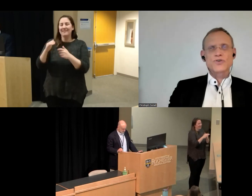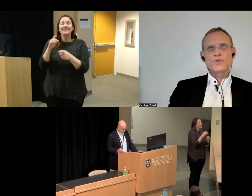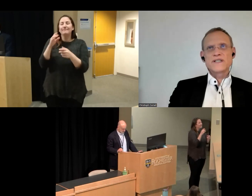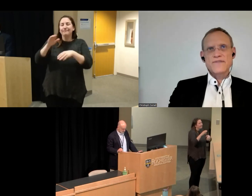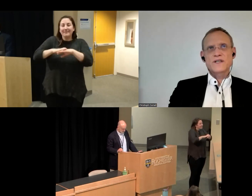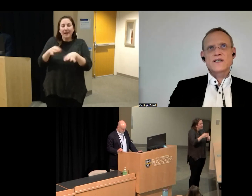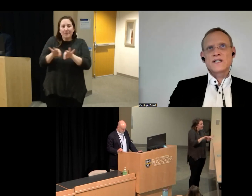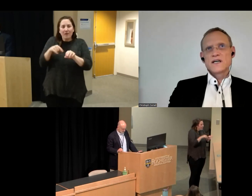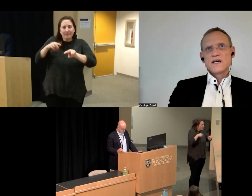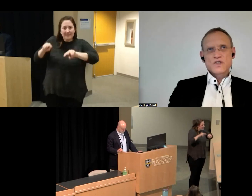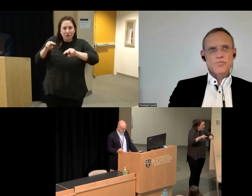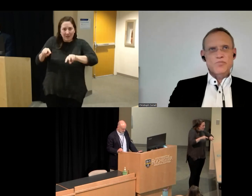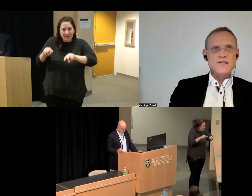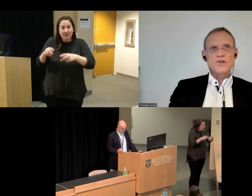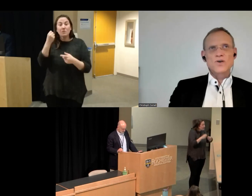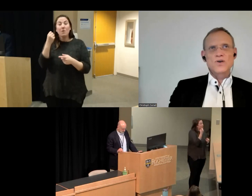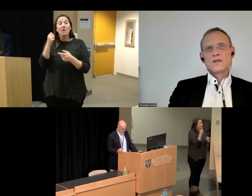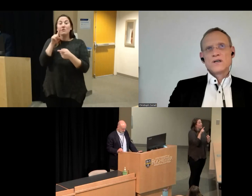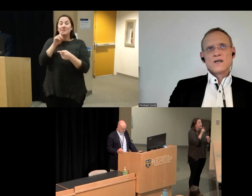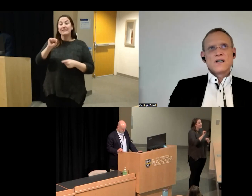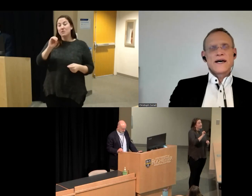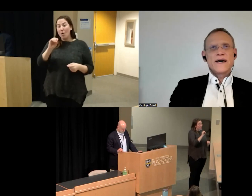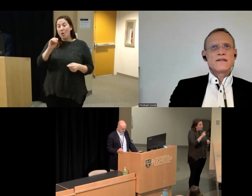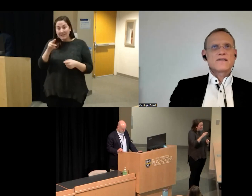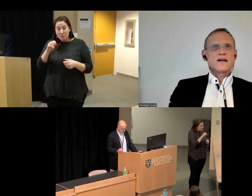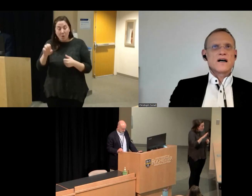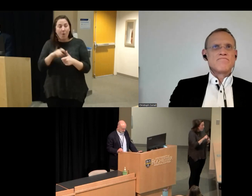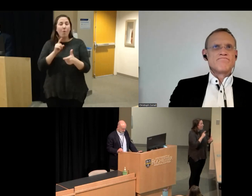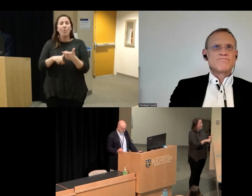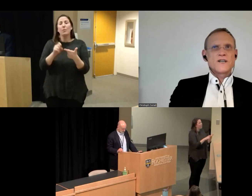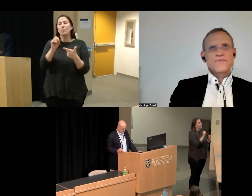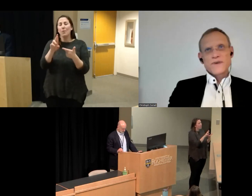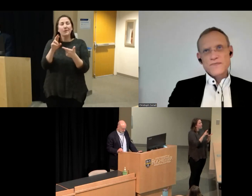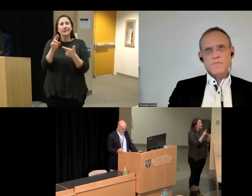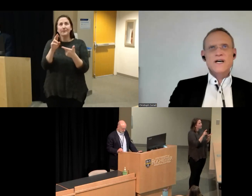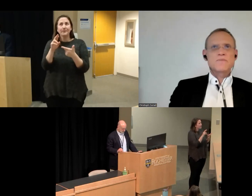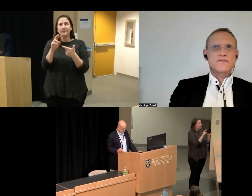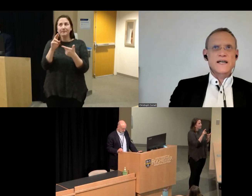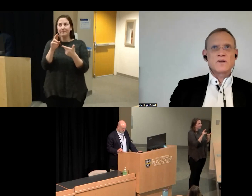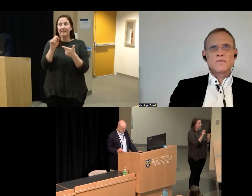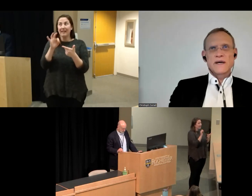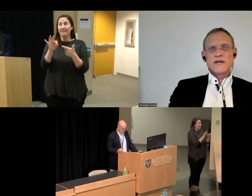You should do it definitely suppress it own and if if it becomes available, Maybe